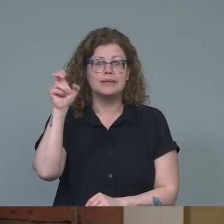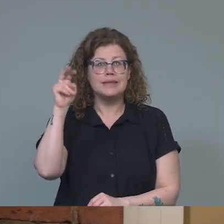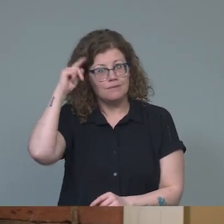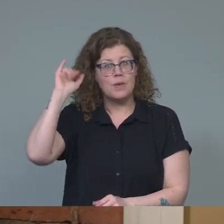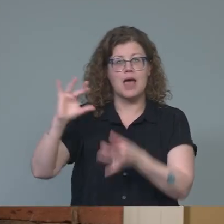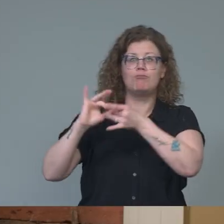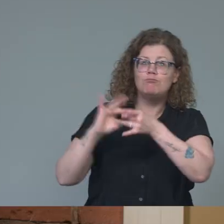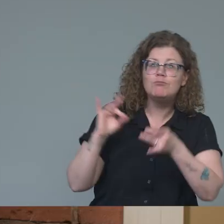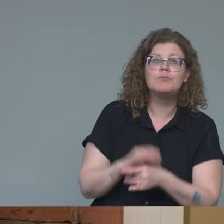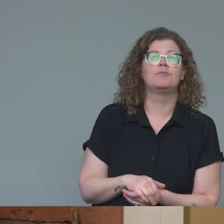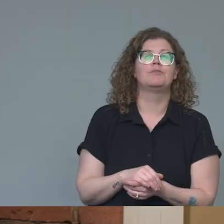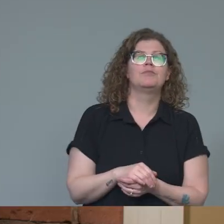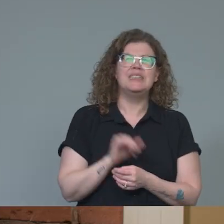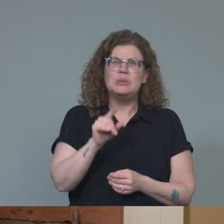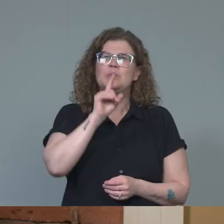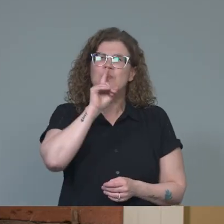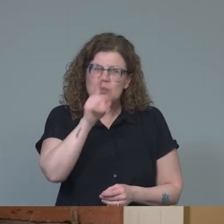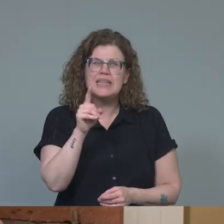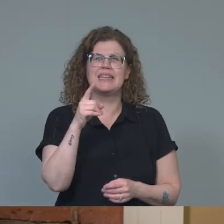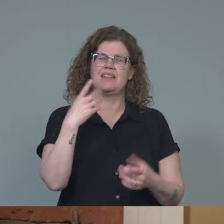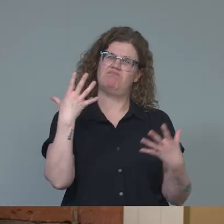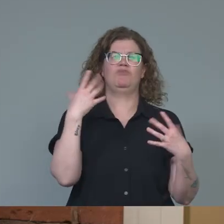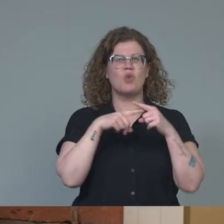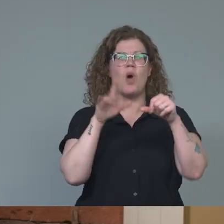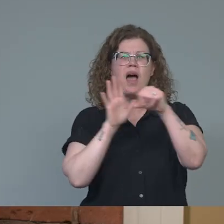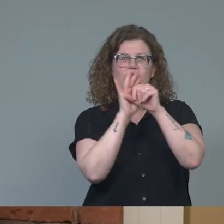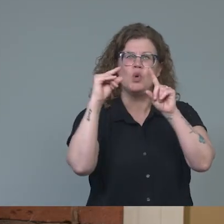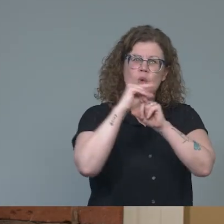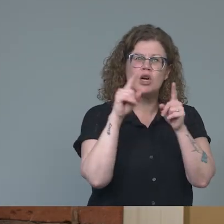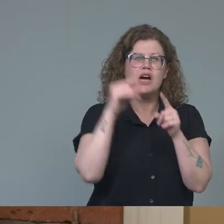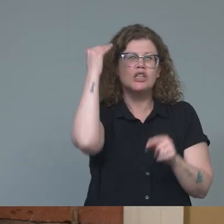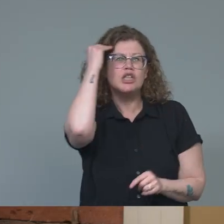Activism is also a way of engaging the community. I have a colleague who uses the word artivism,